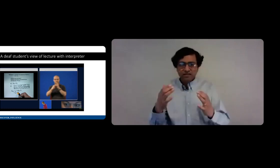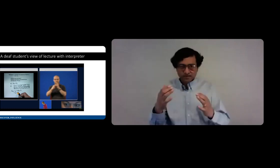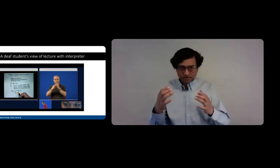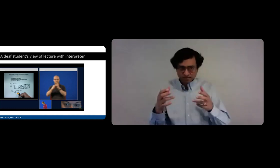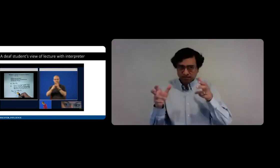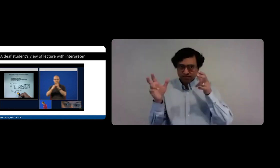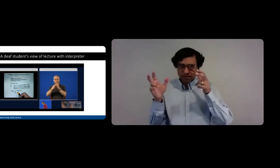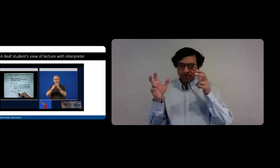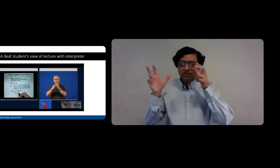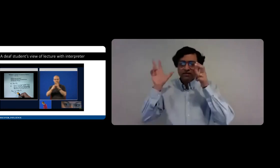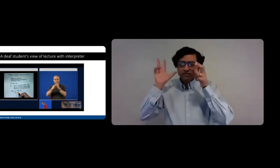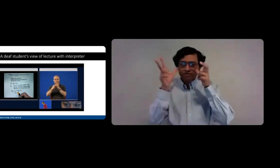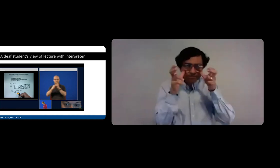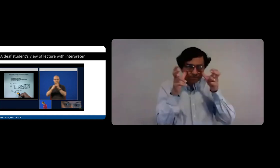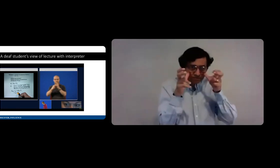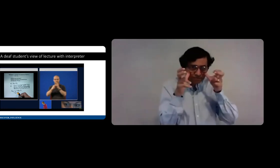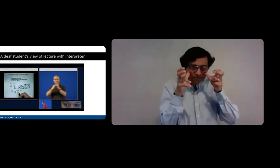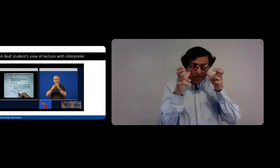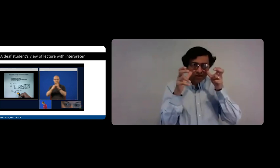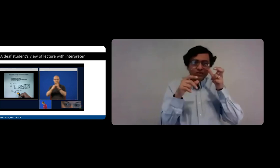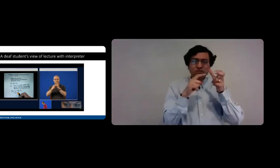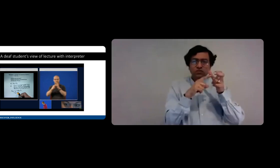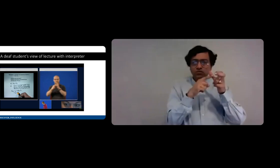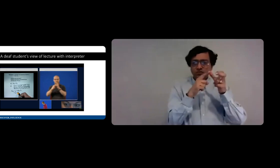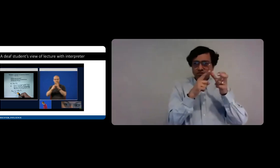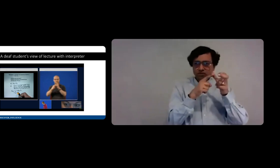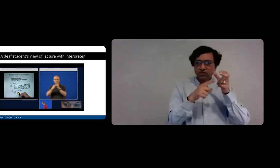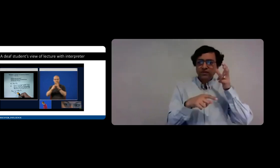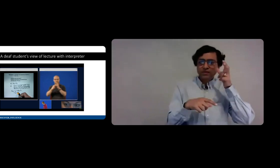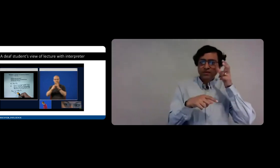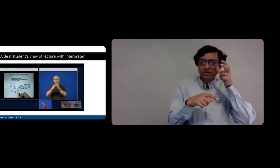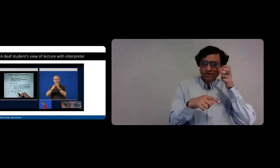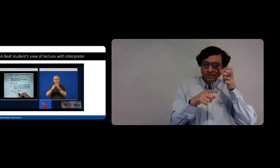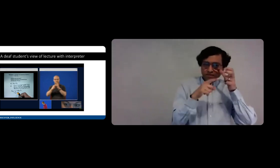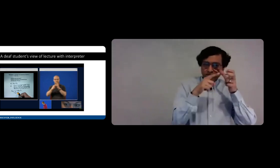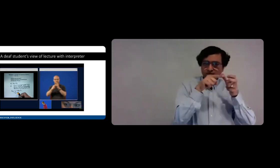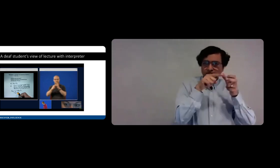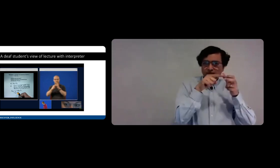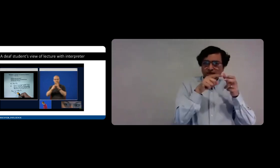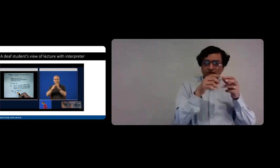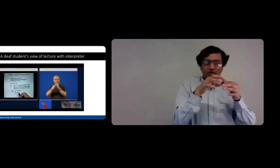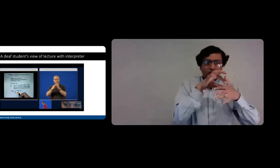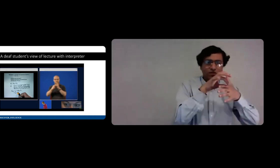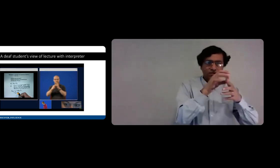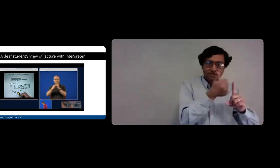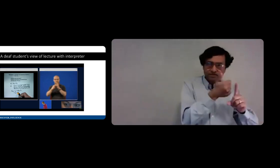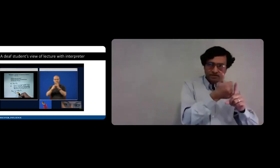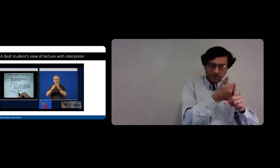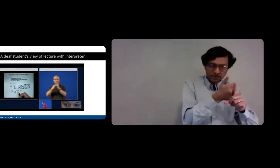looks like or a deaf student to be in a mainstream class and the demands on the visual attention.